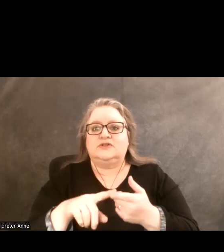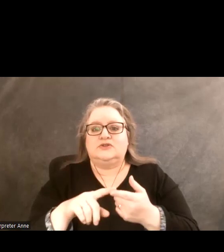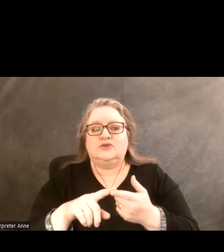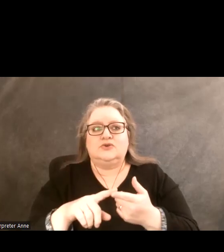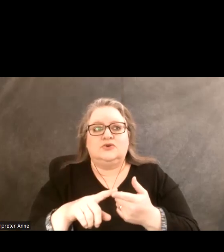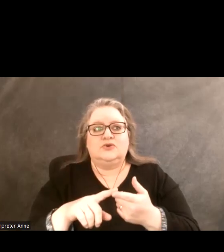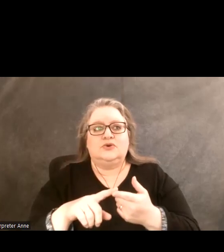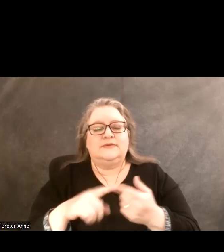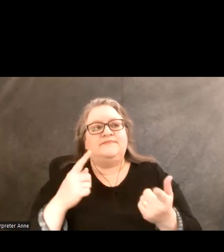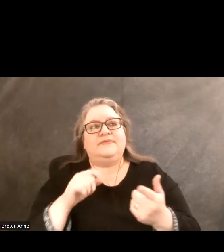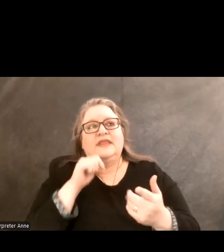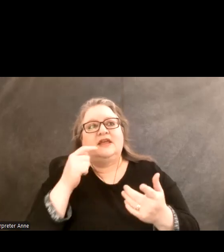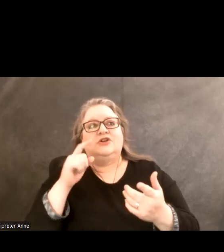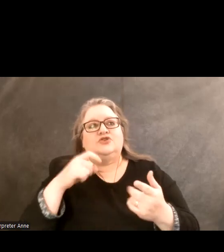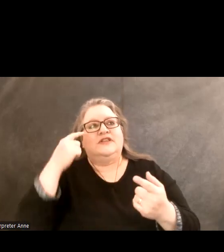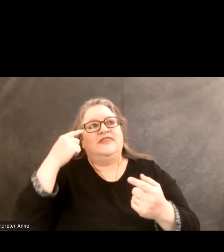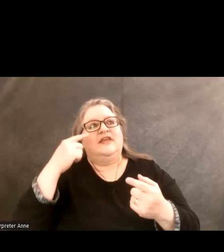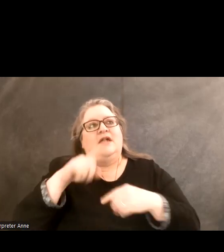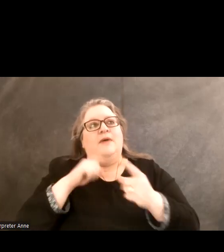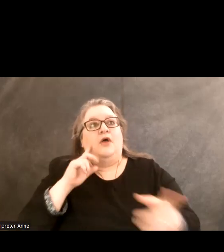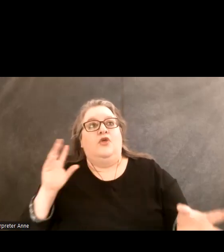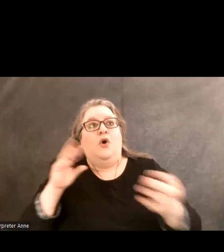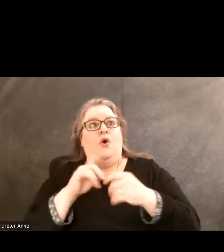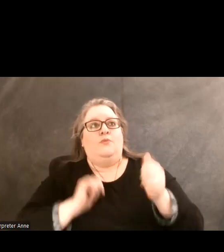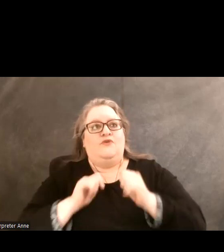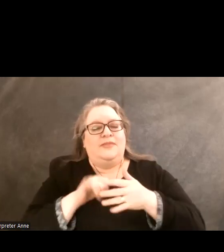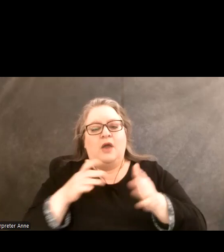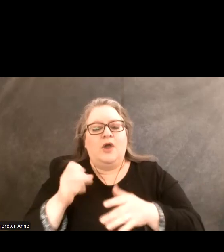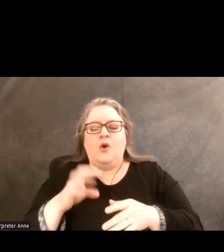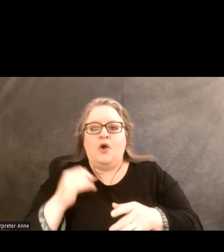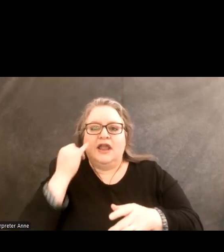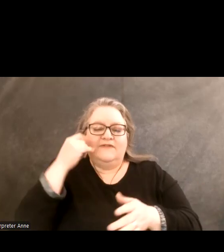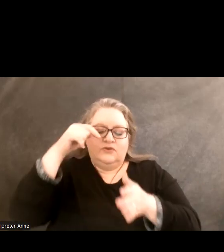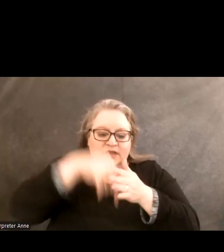performance that way, or, like, if you really deeply thought about it or if it was just something that was just